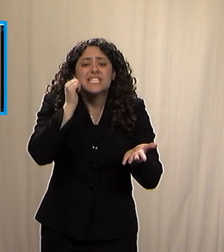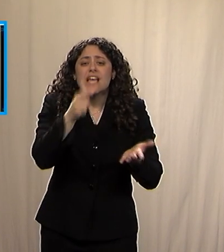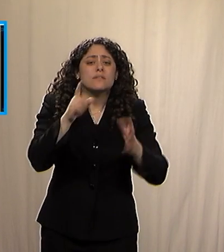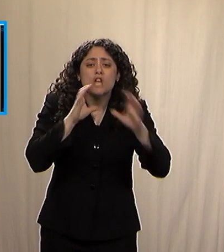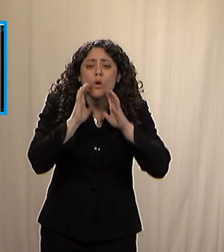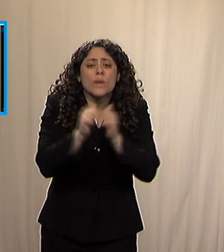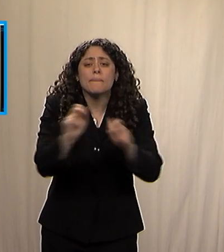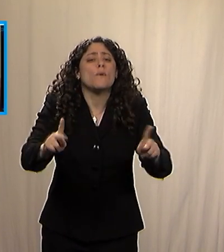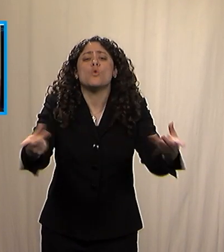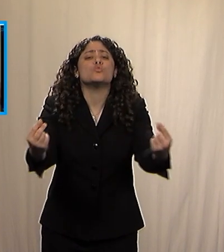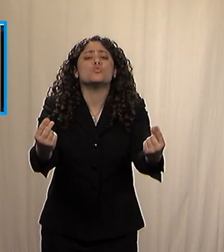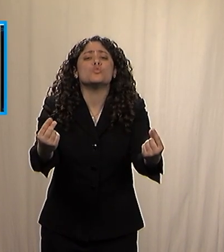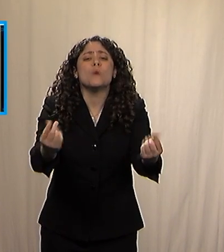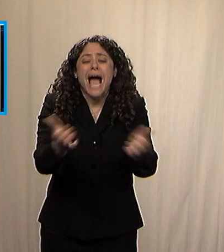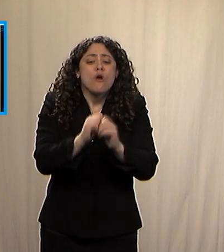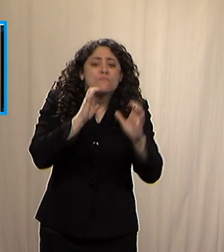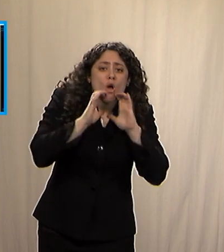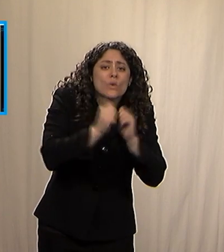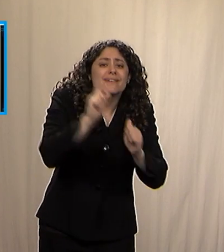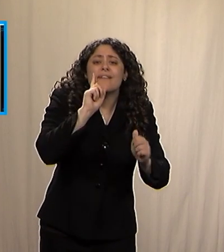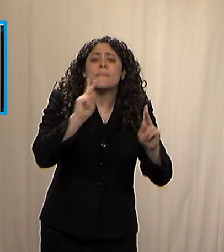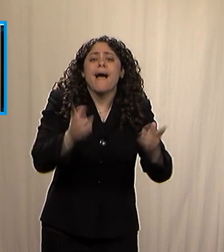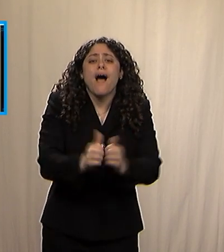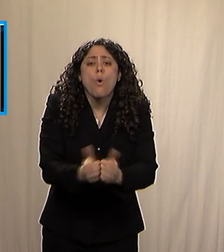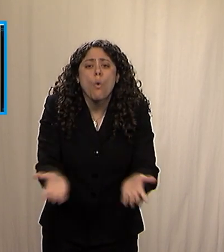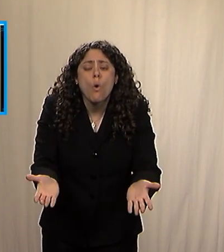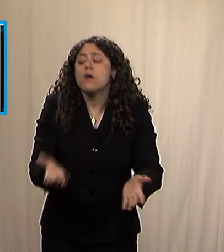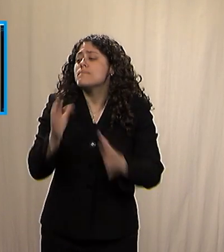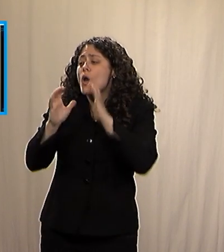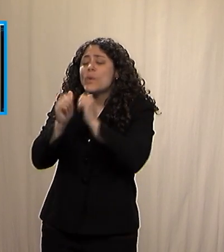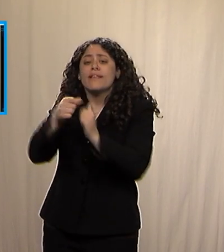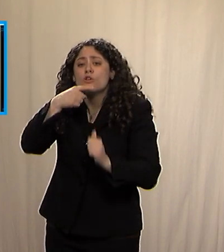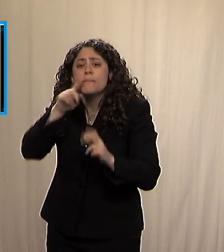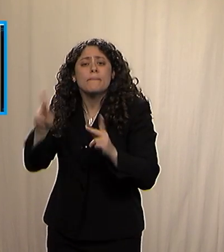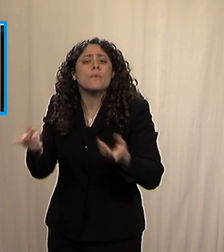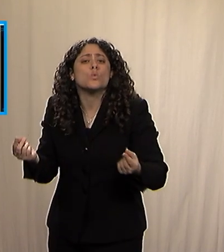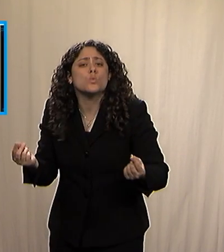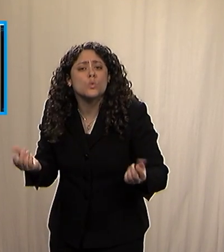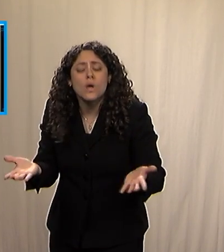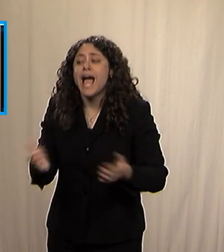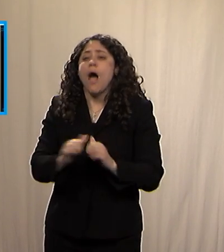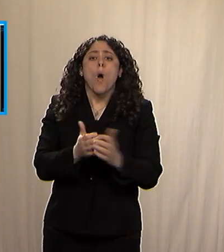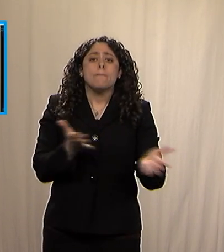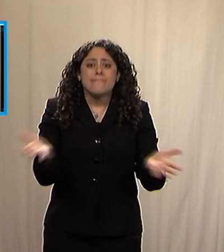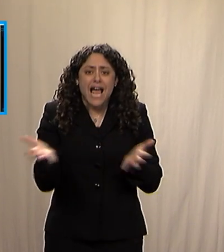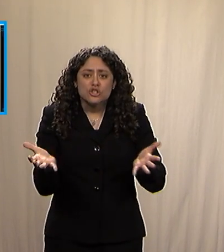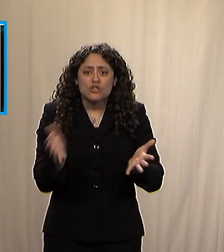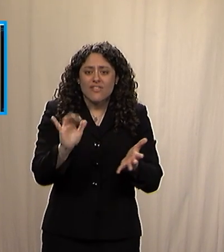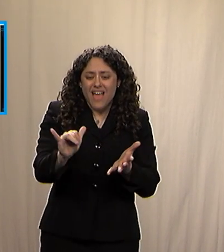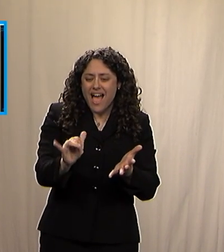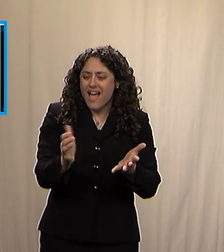How do you communicate with hearing people? What do you do to manage the interaction? How do you present yourself and how do you align?